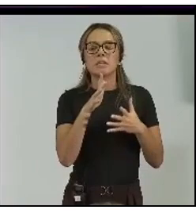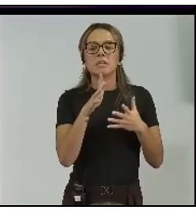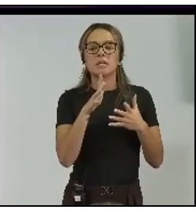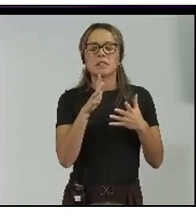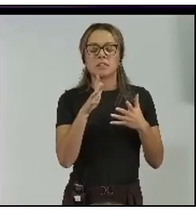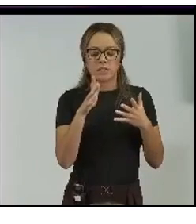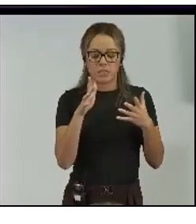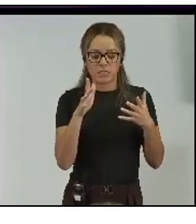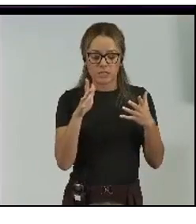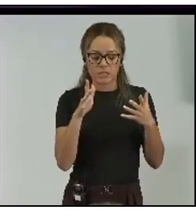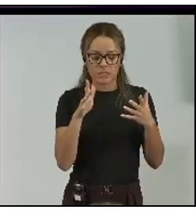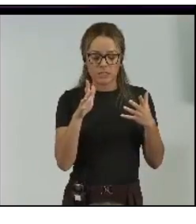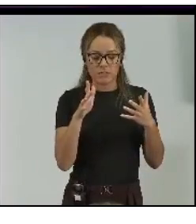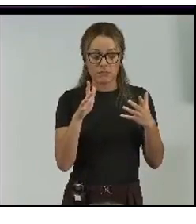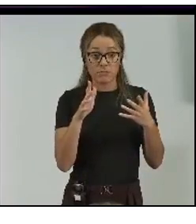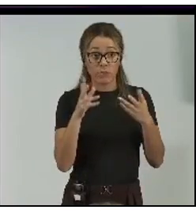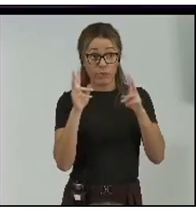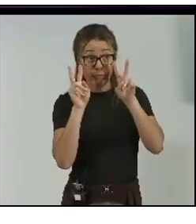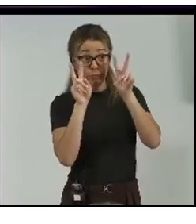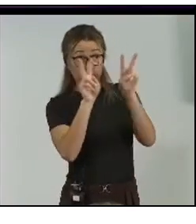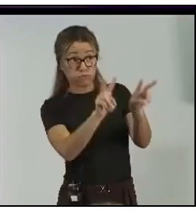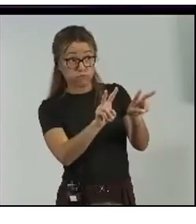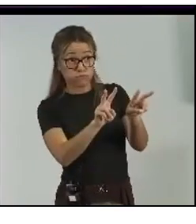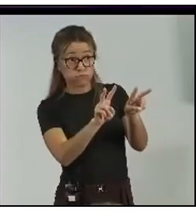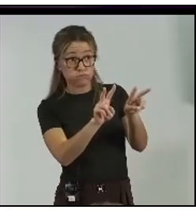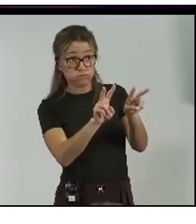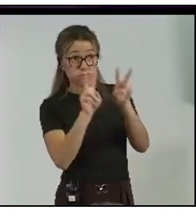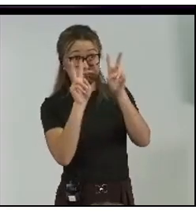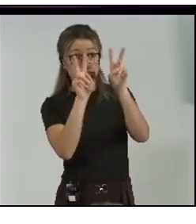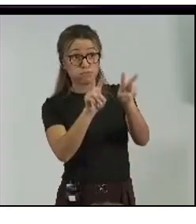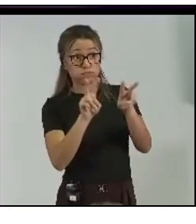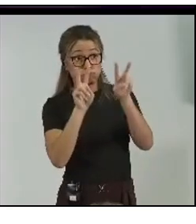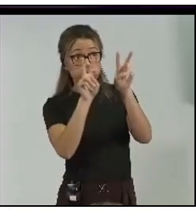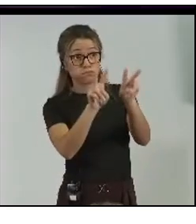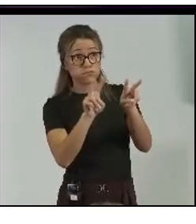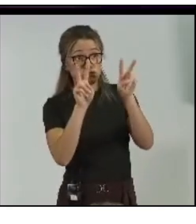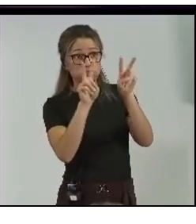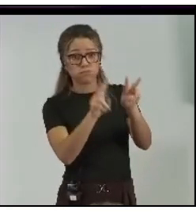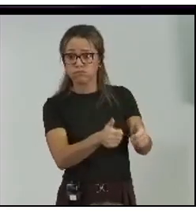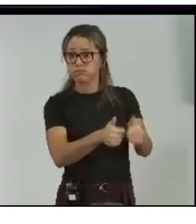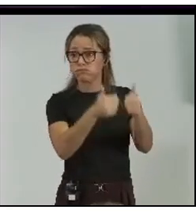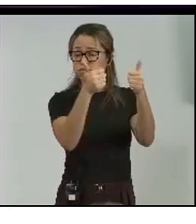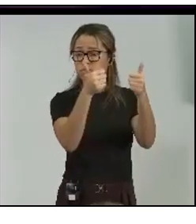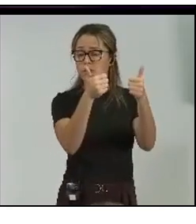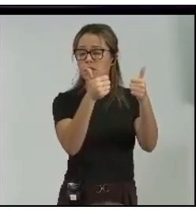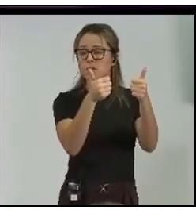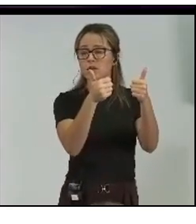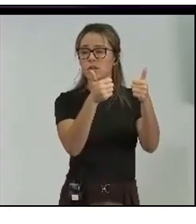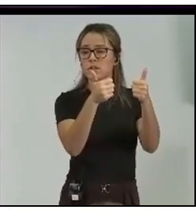you know, eyes on that video just to were fantastic, you know, and going out and showing